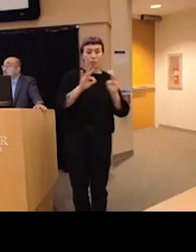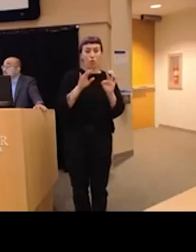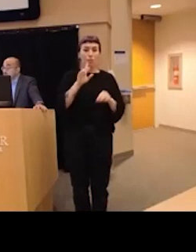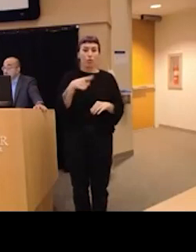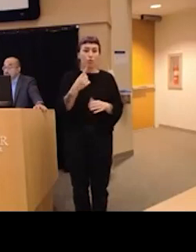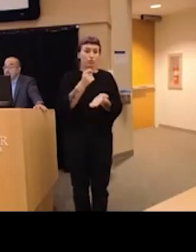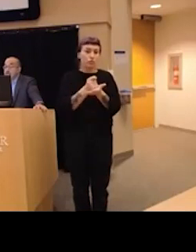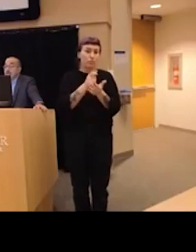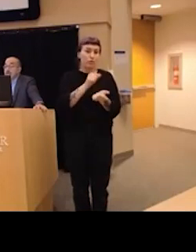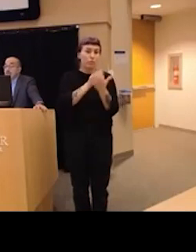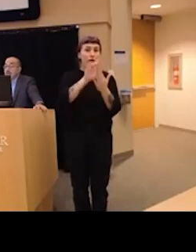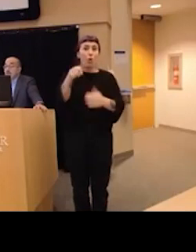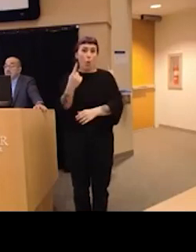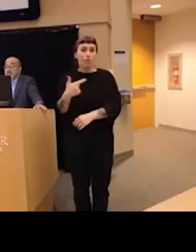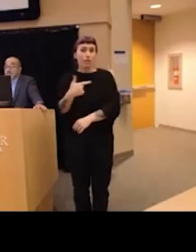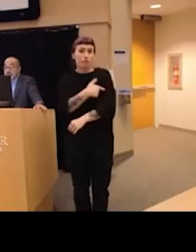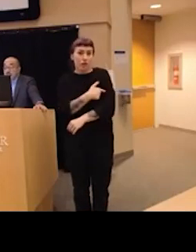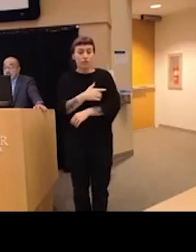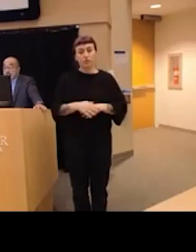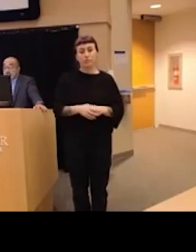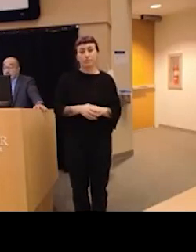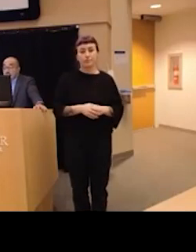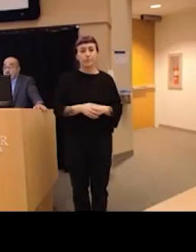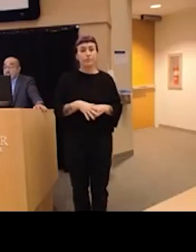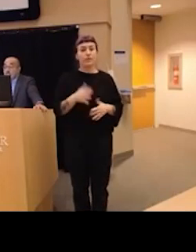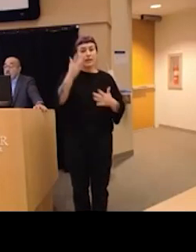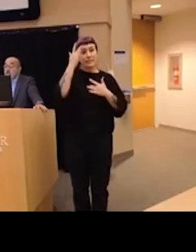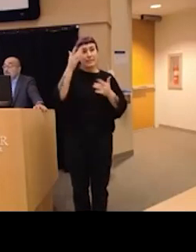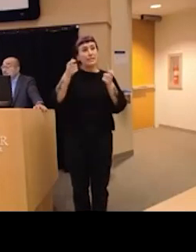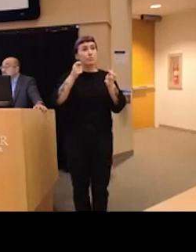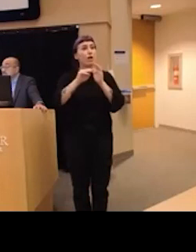only an injection um while a disease management model we emphasizes the need for comprehensive